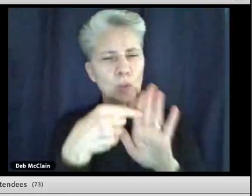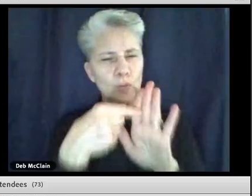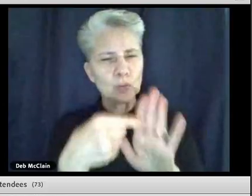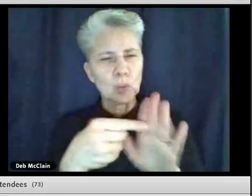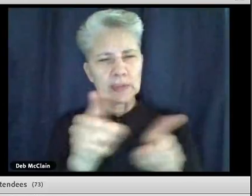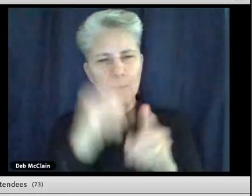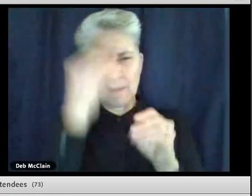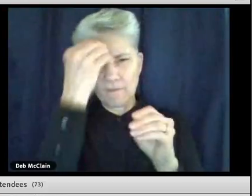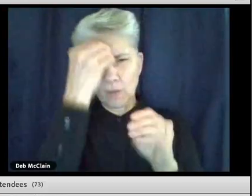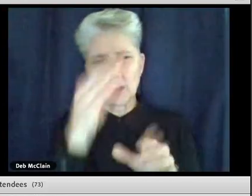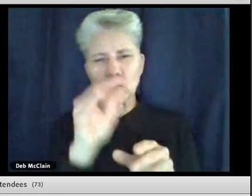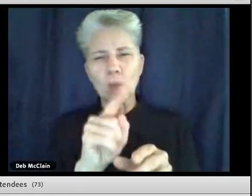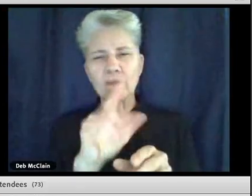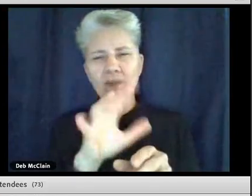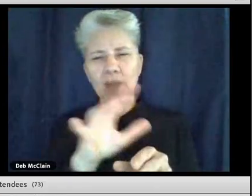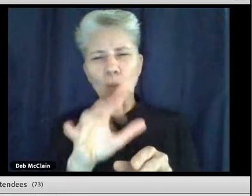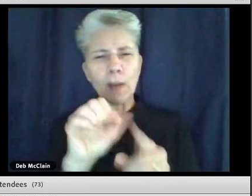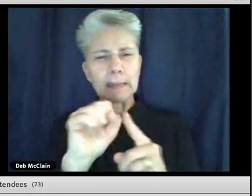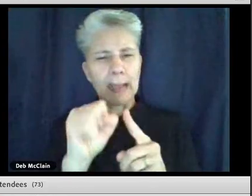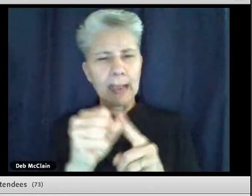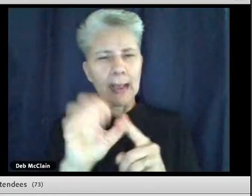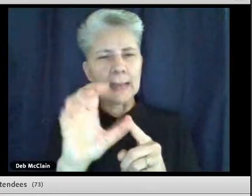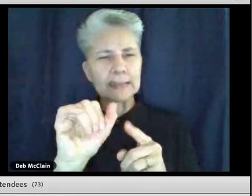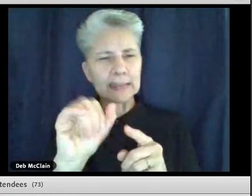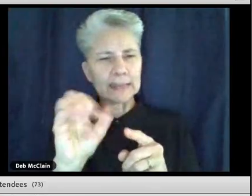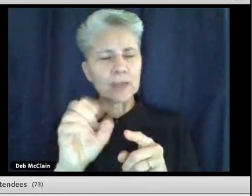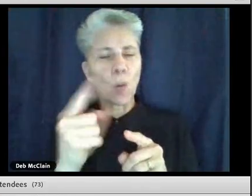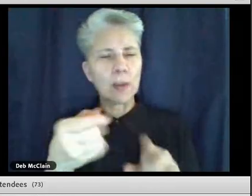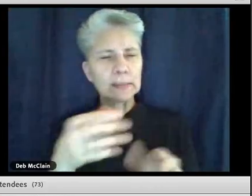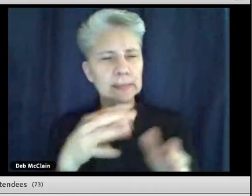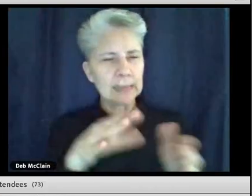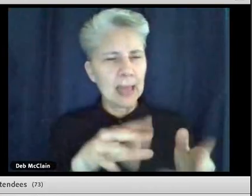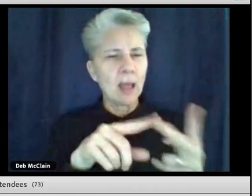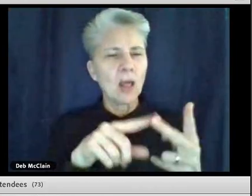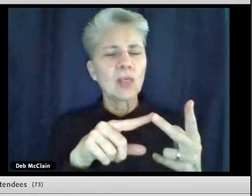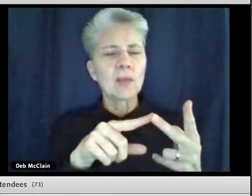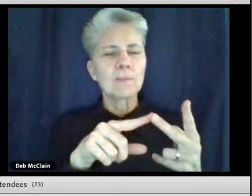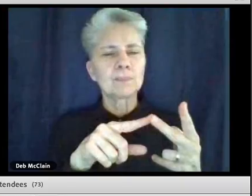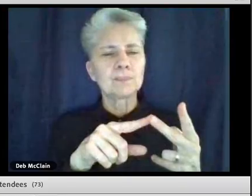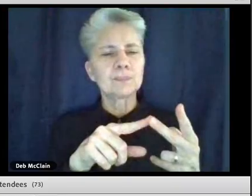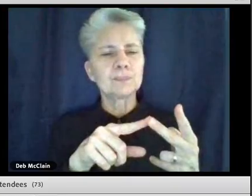151 cases, one death and some different information